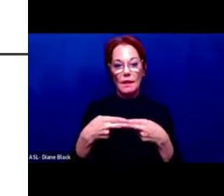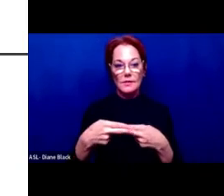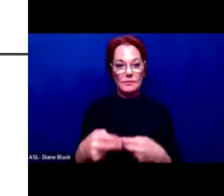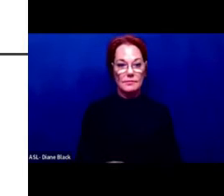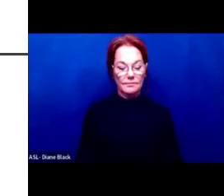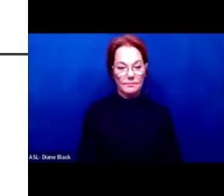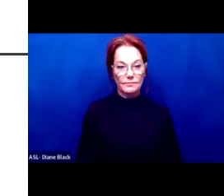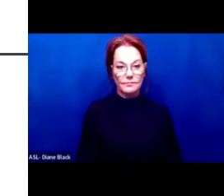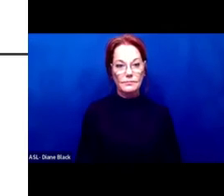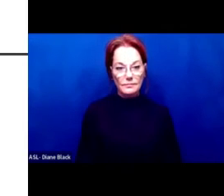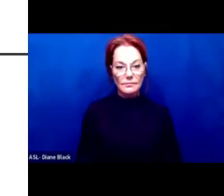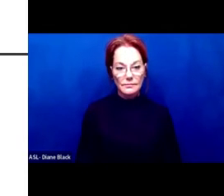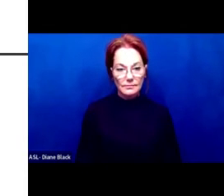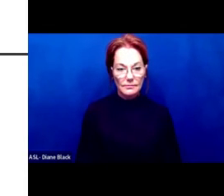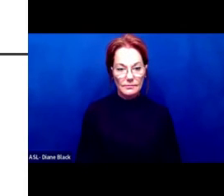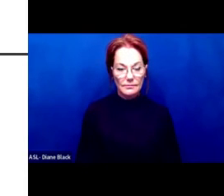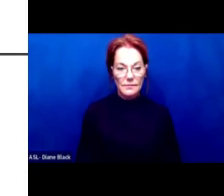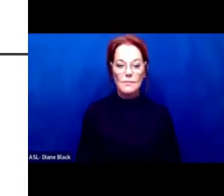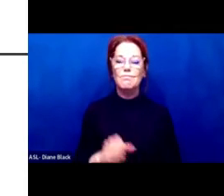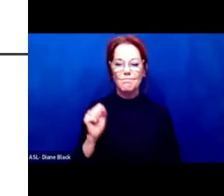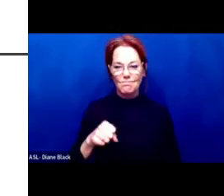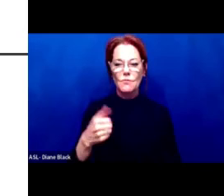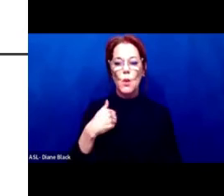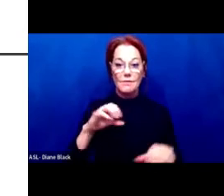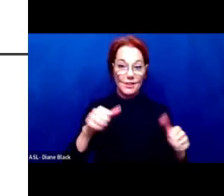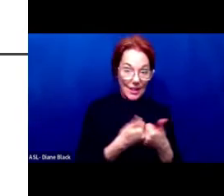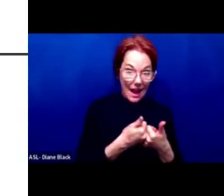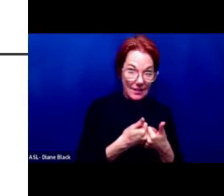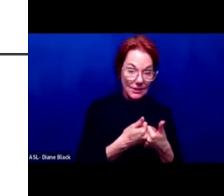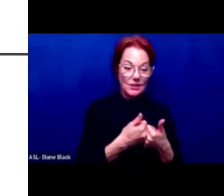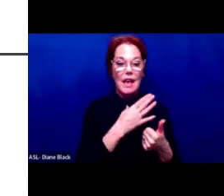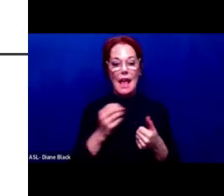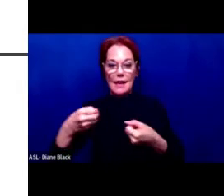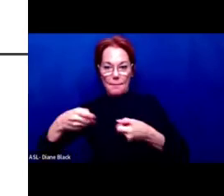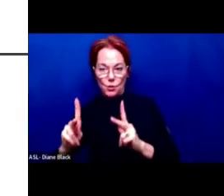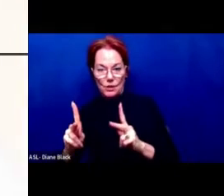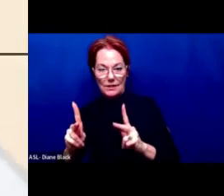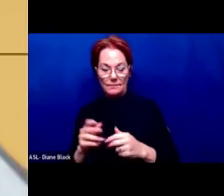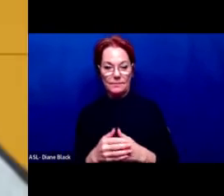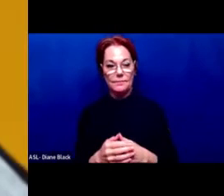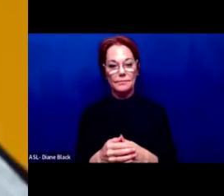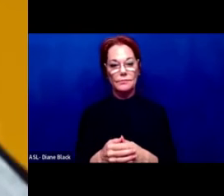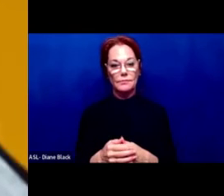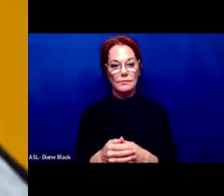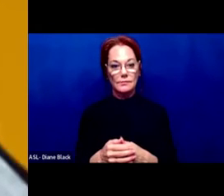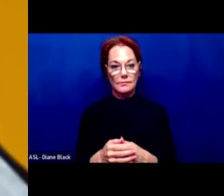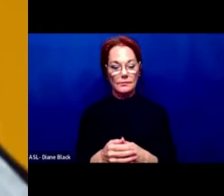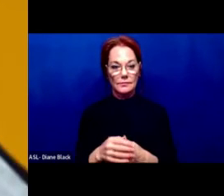So we've got you know, I think, again, challenges and opportunities, and next steps, you can go on to the next slide. It's really an exciting time,